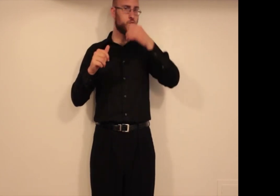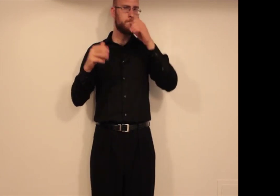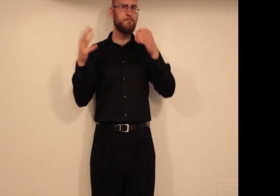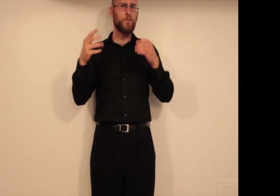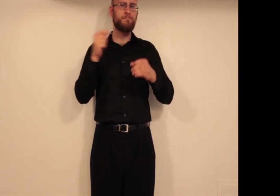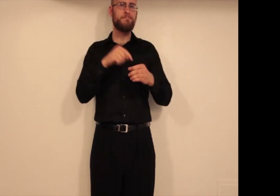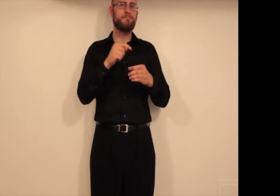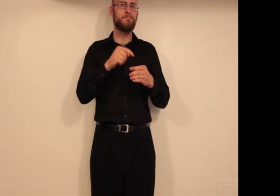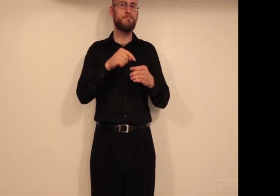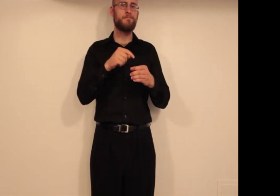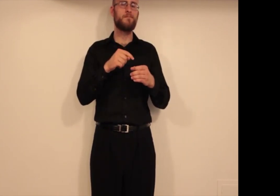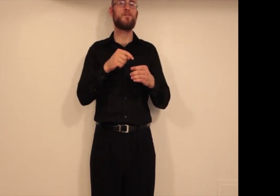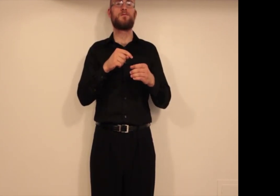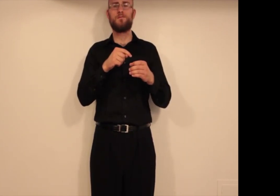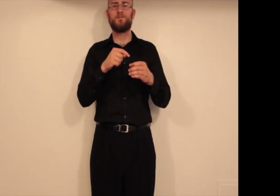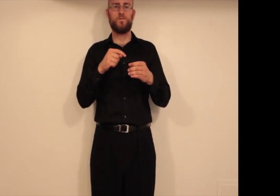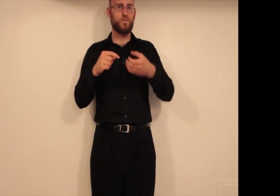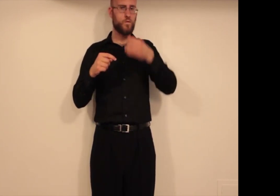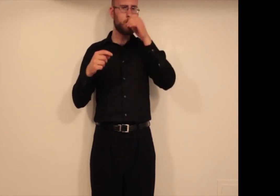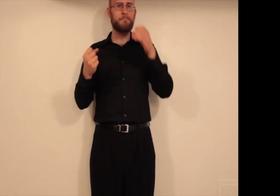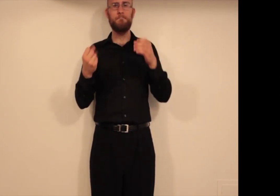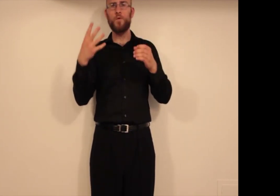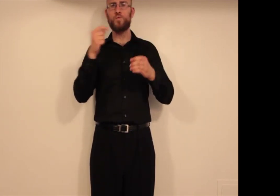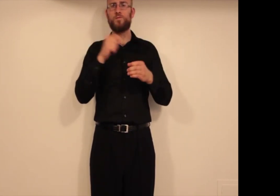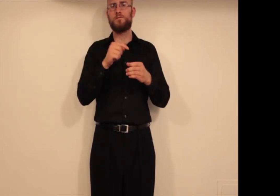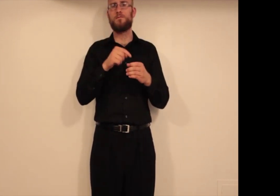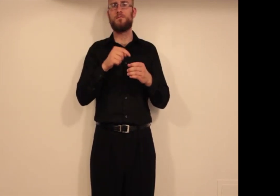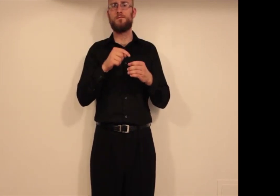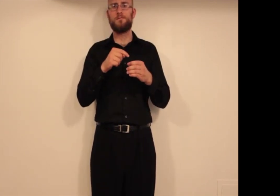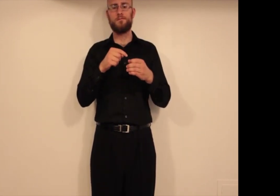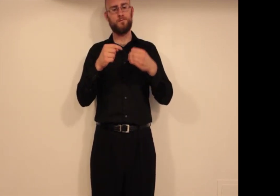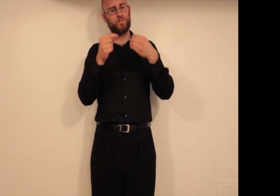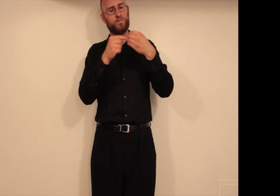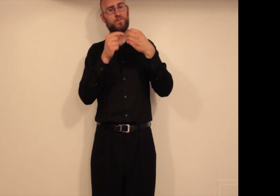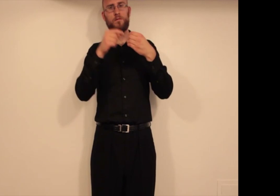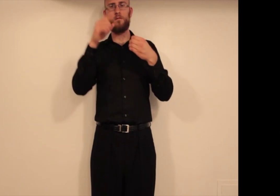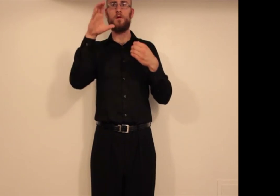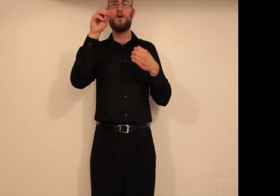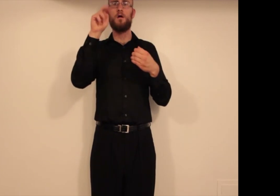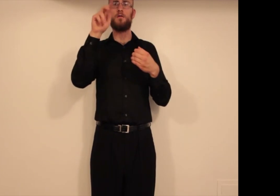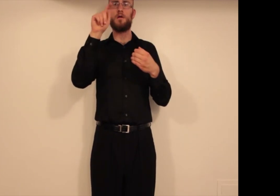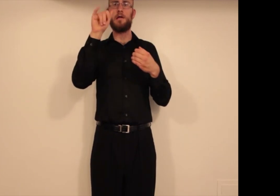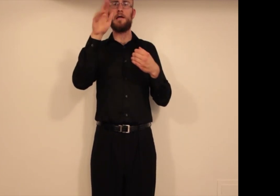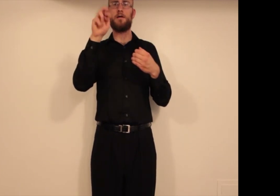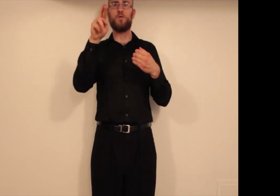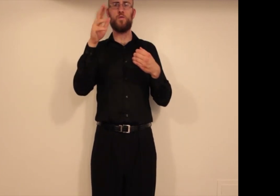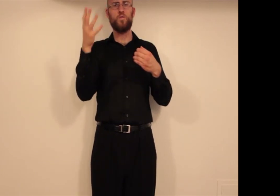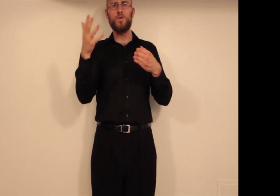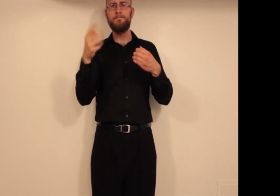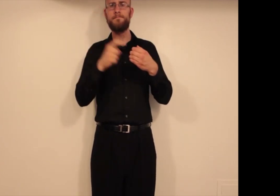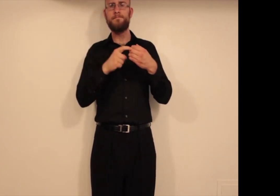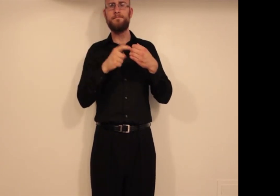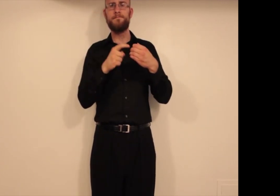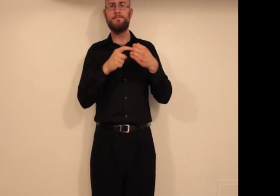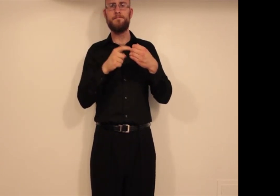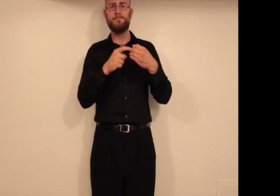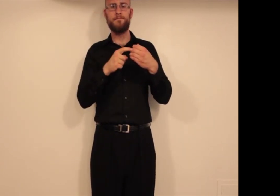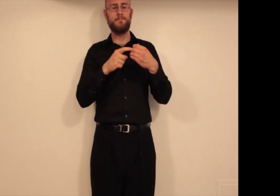[What did you drink?] How much did you drink? What container did you drink out of?